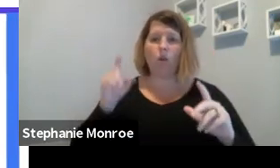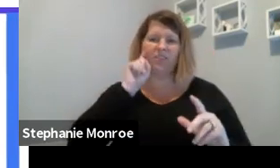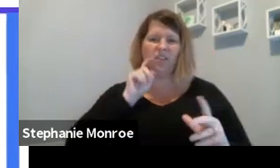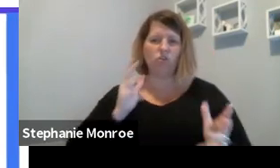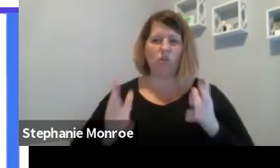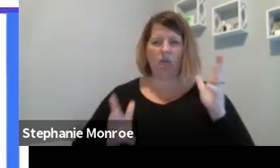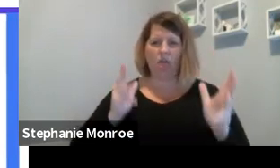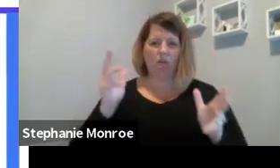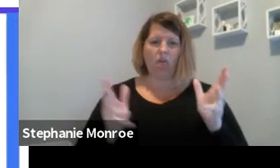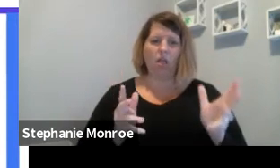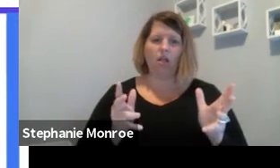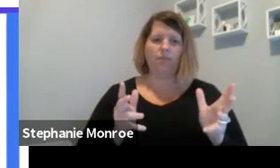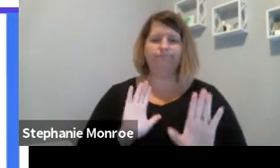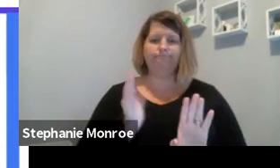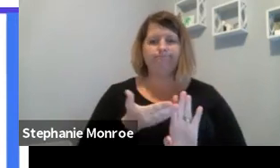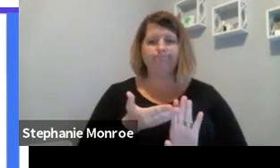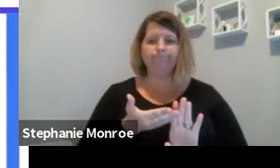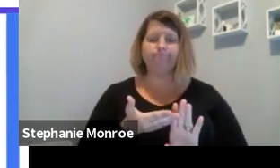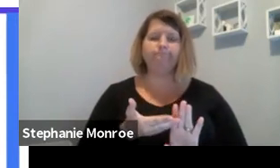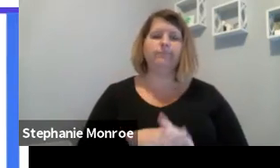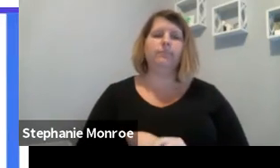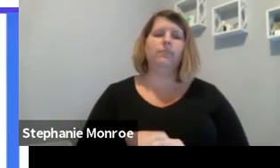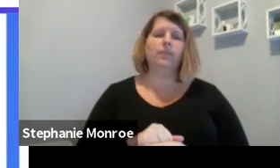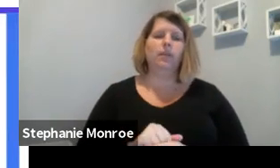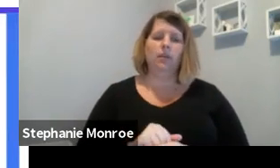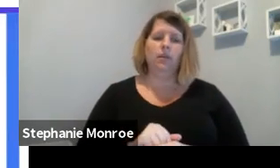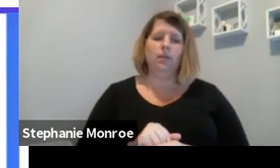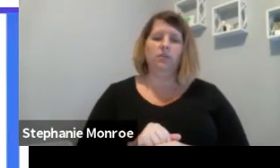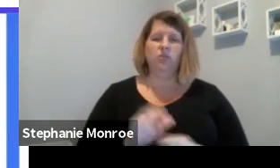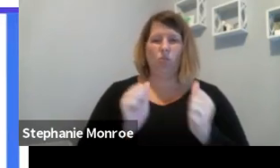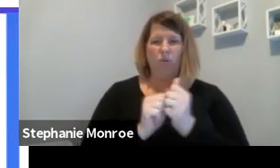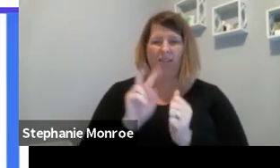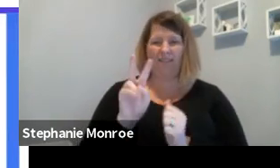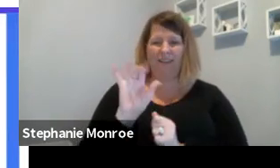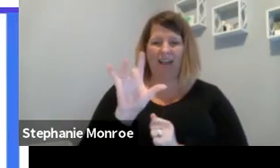coerced violence, which is also difficult to recognize